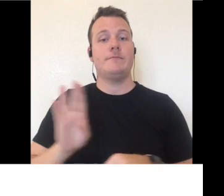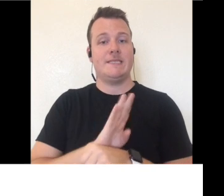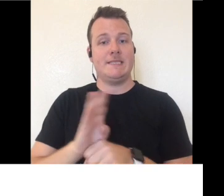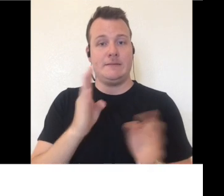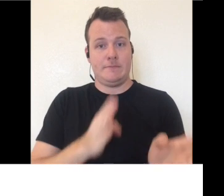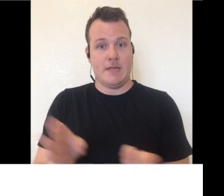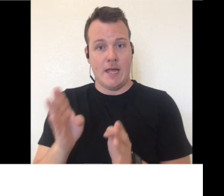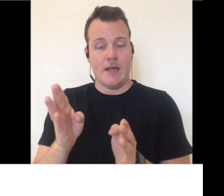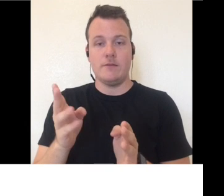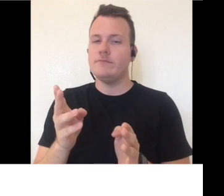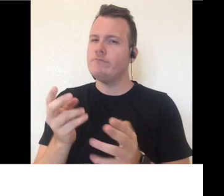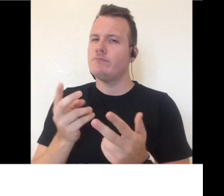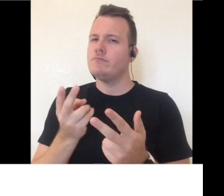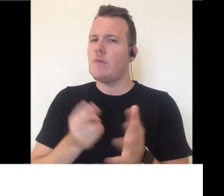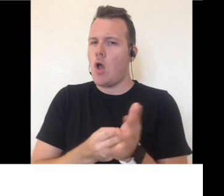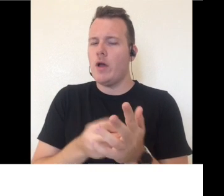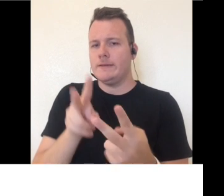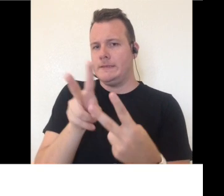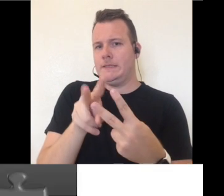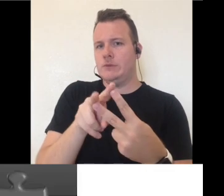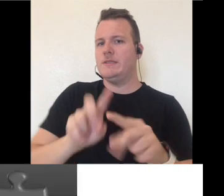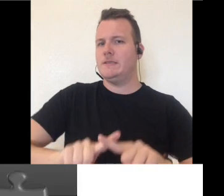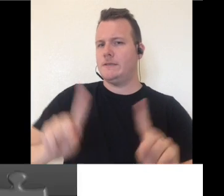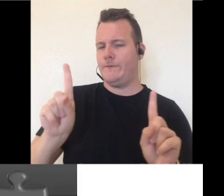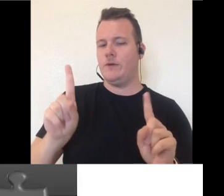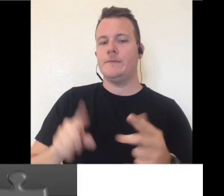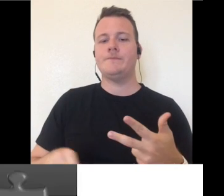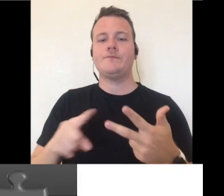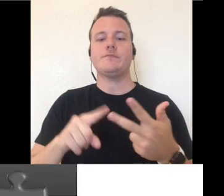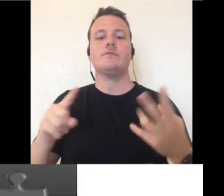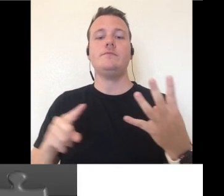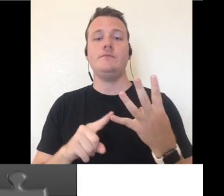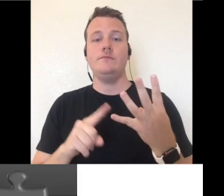the- these are two quite different projects, and then from there we'll talk